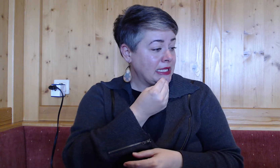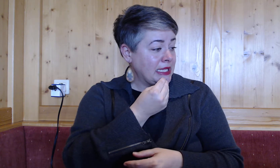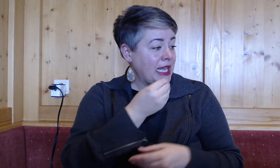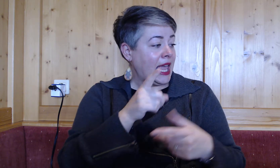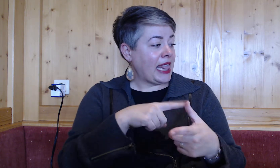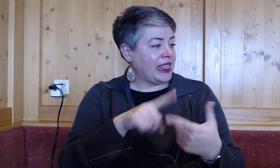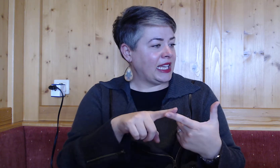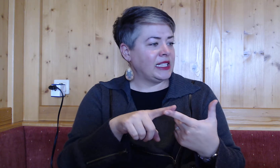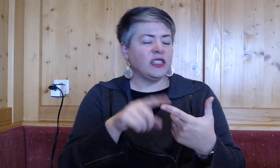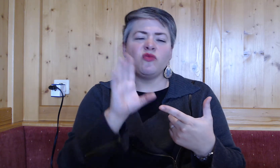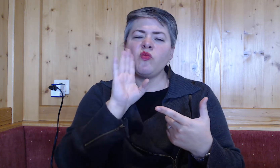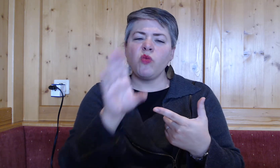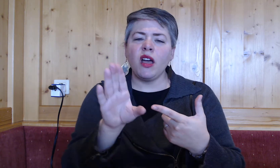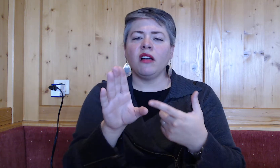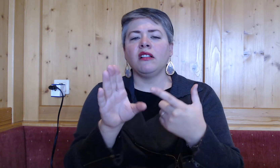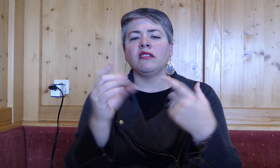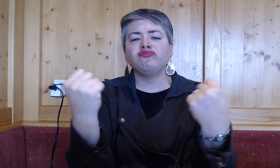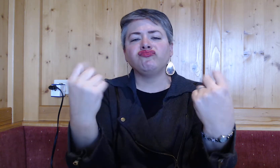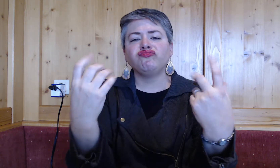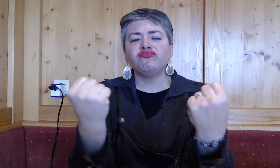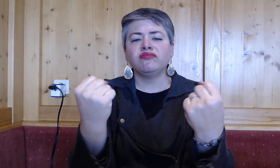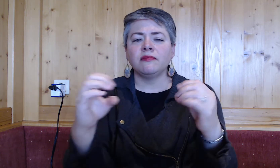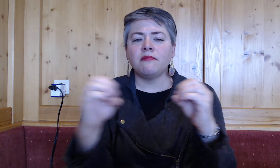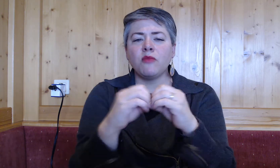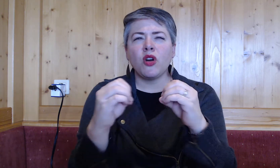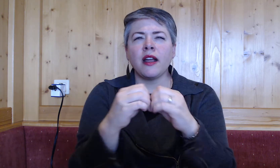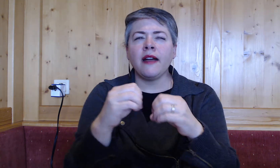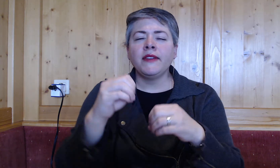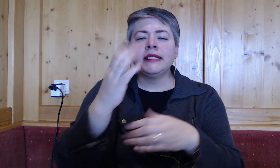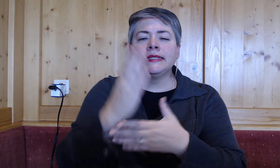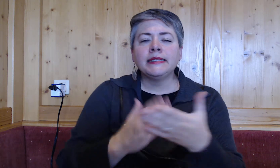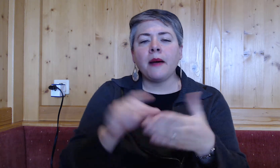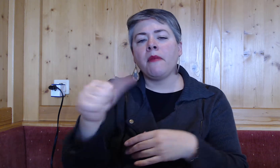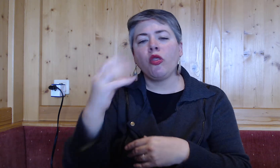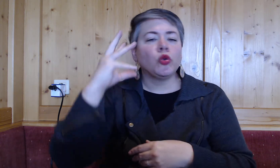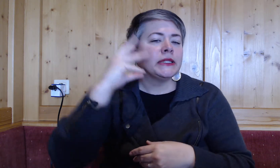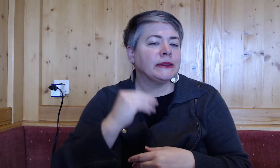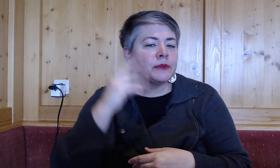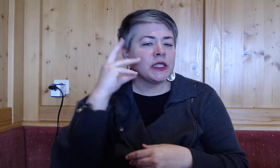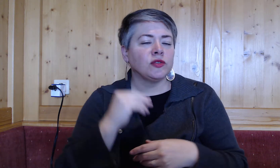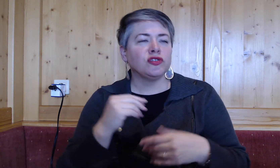So, I'm gonna eat and then post some experiences,